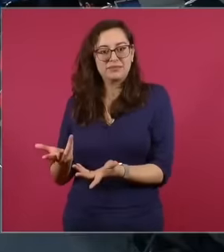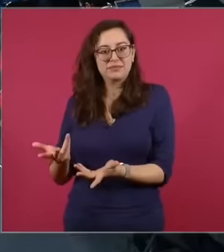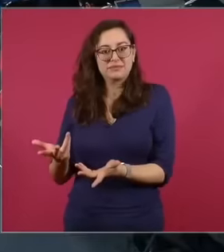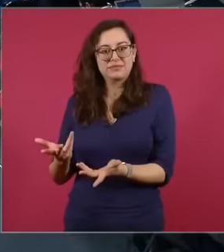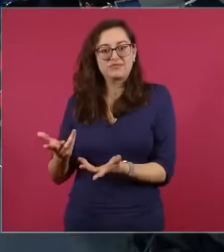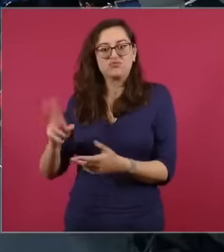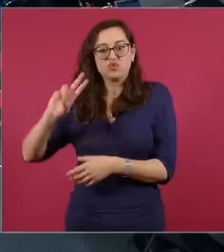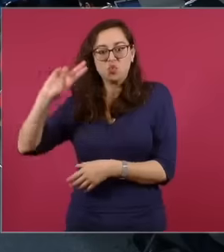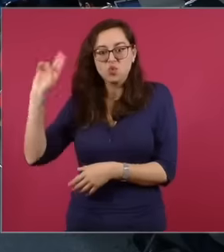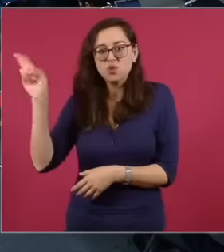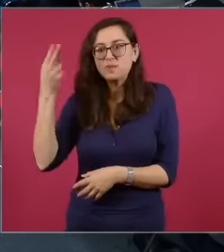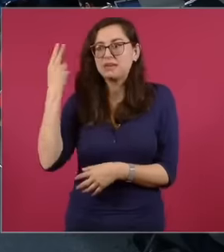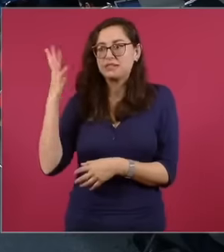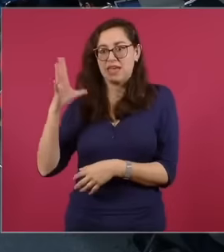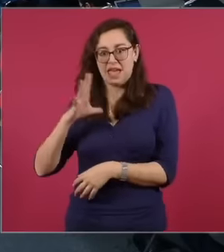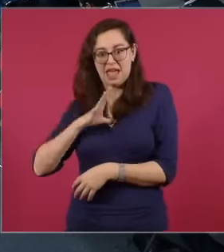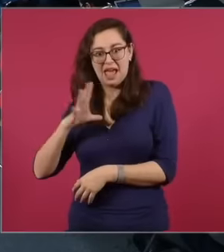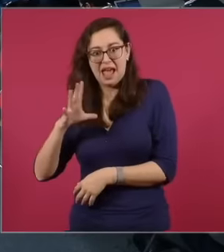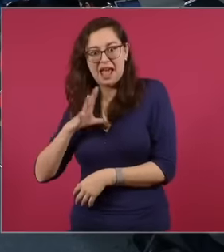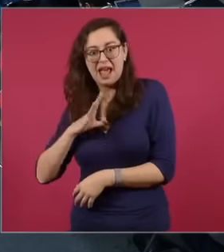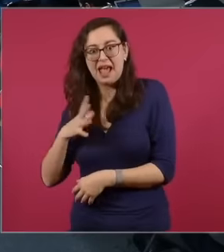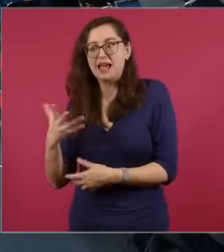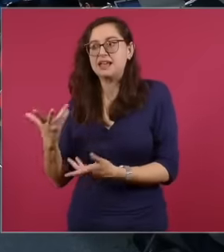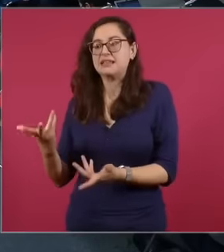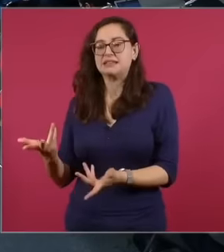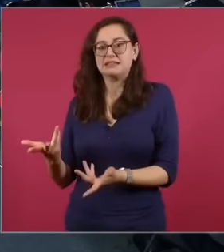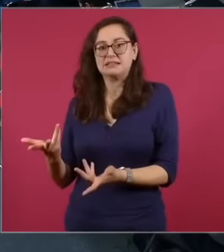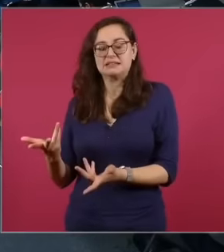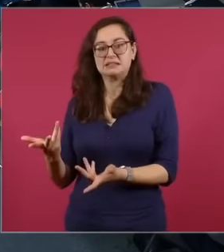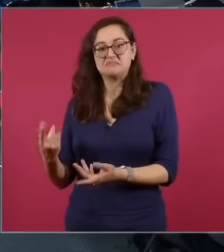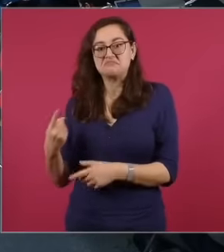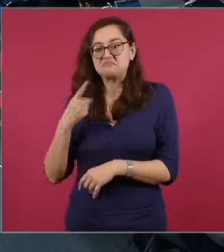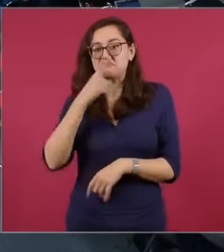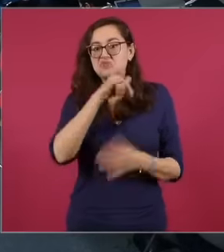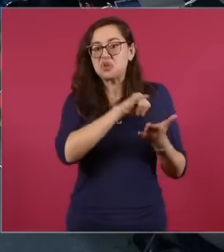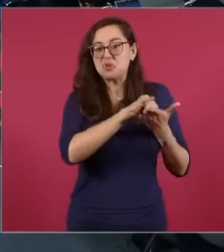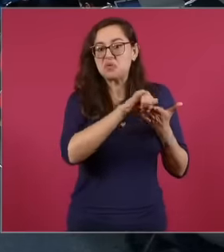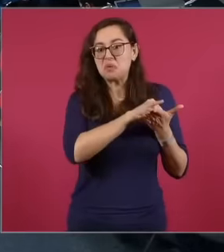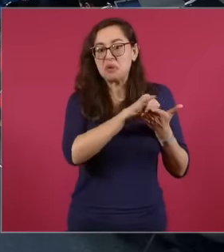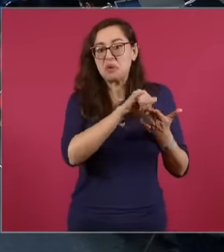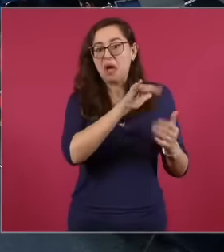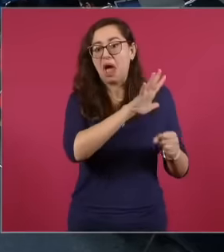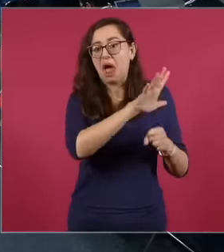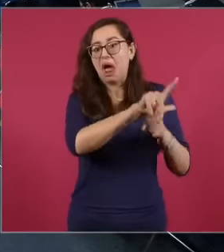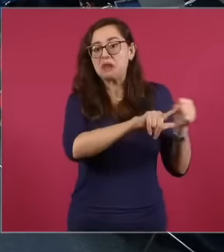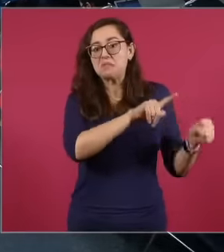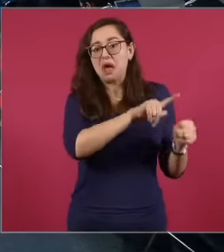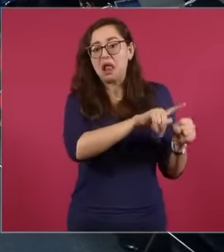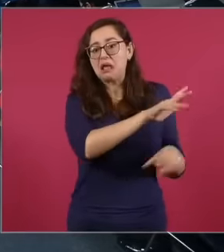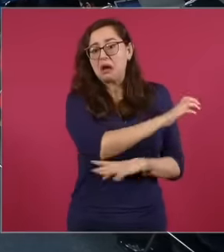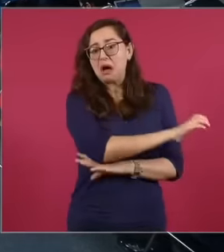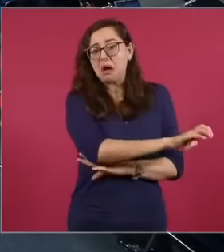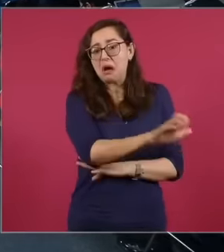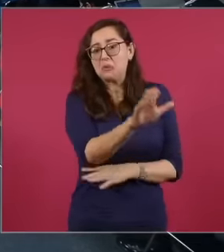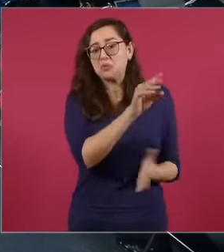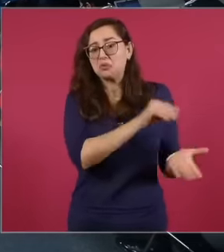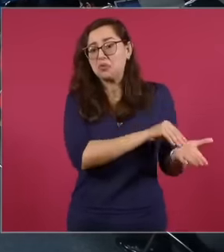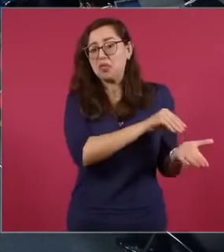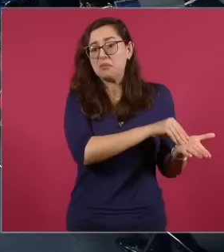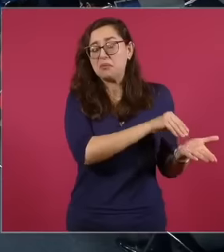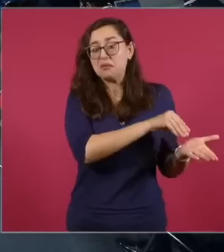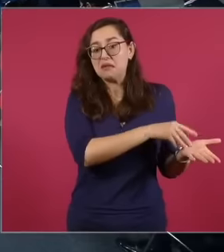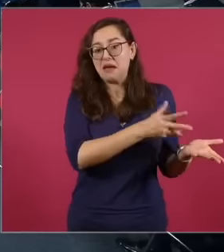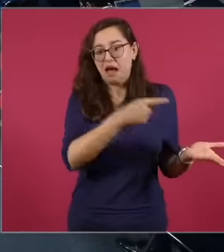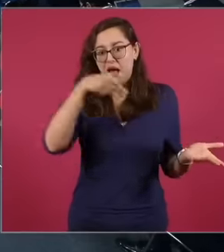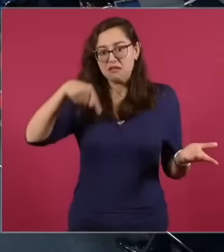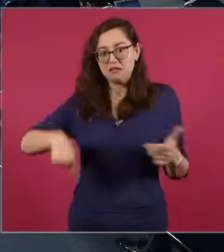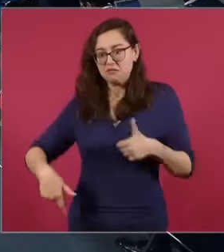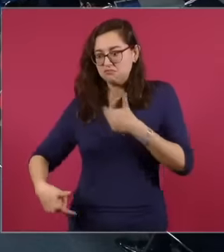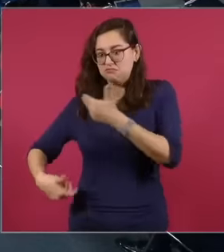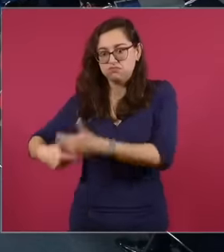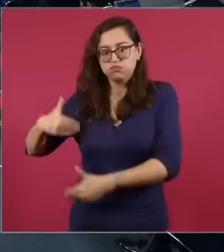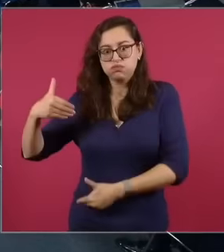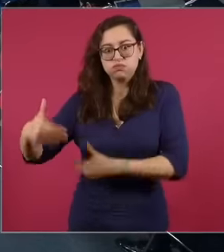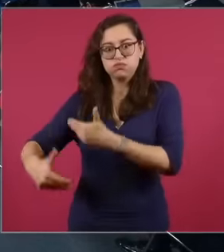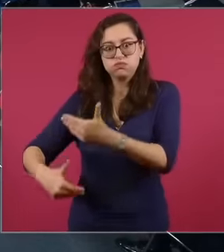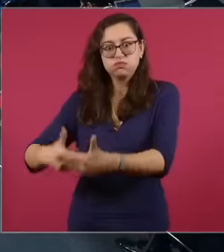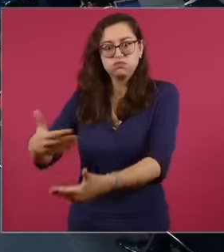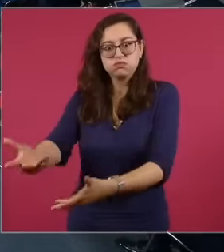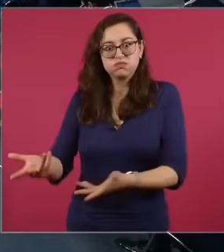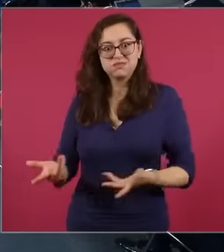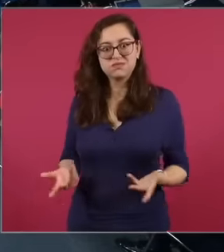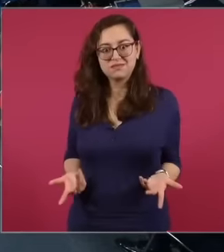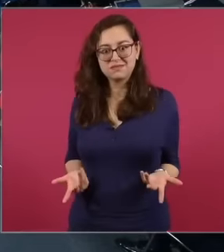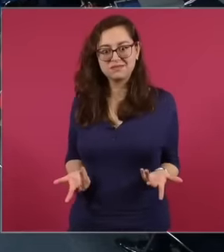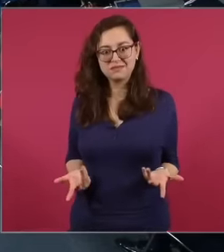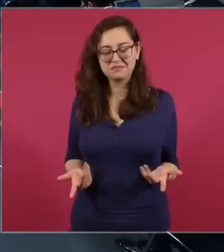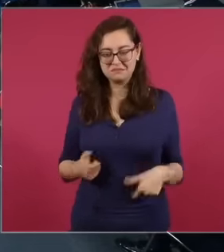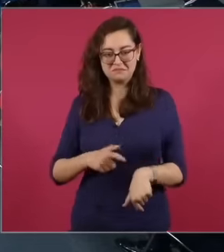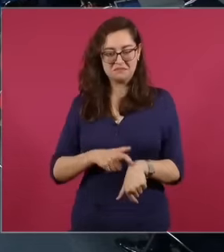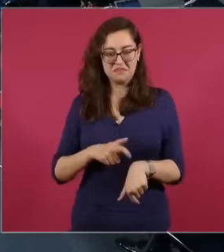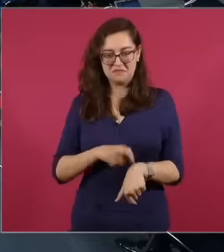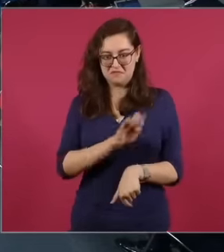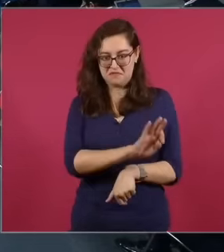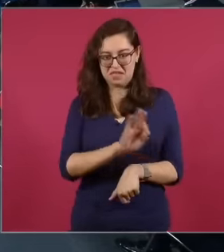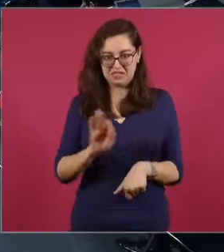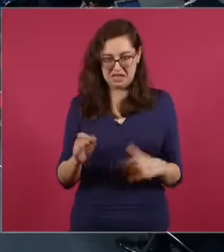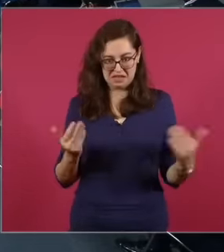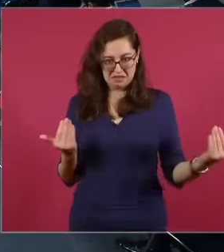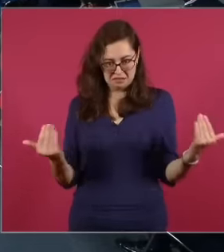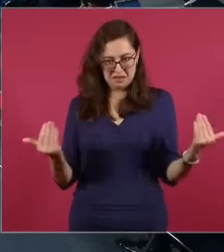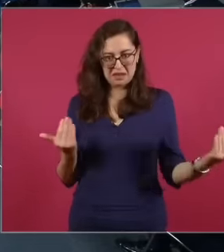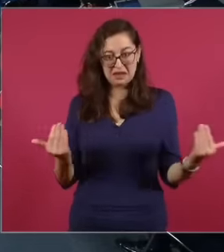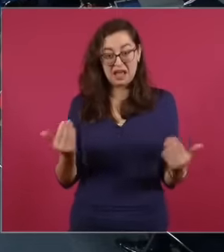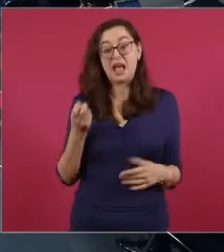universities, that's what Vasconcelos